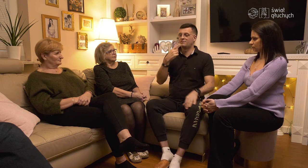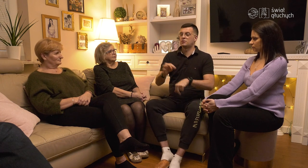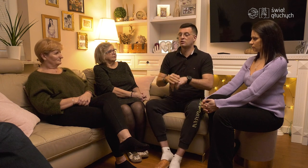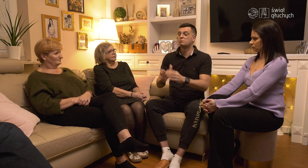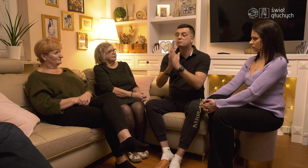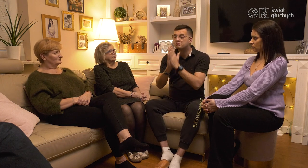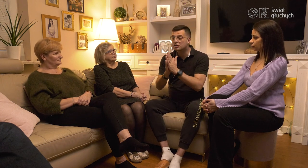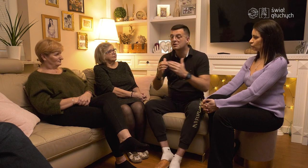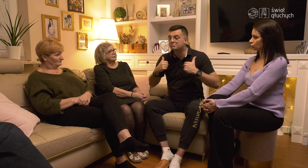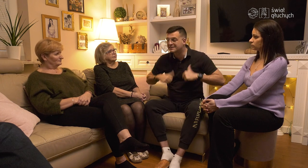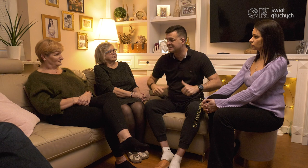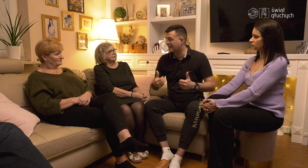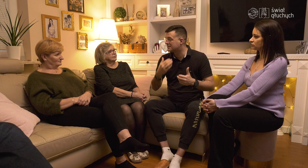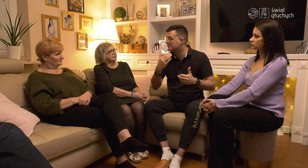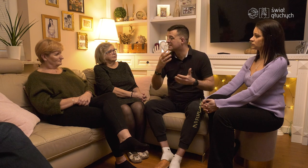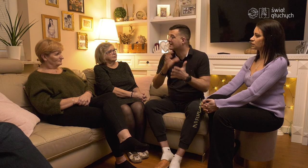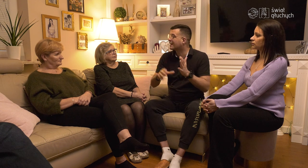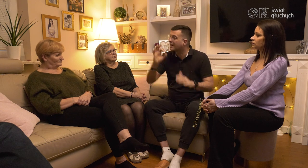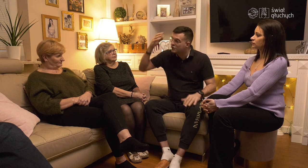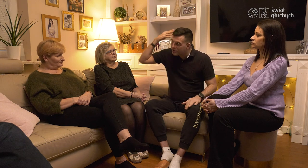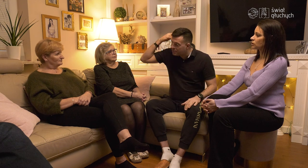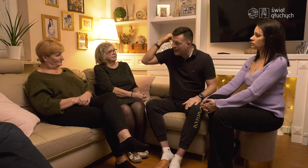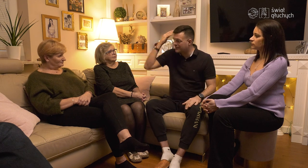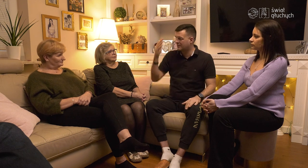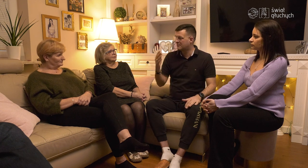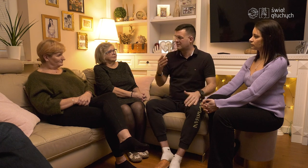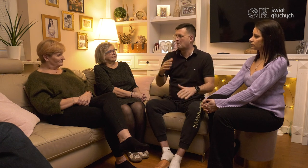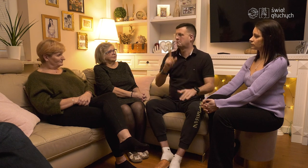I told him please stop talking about implants.